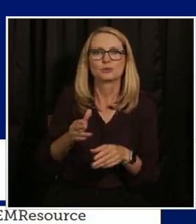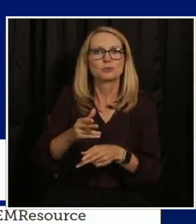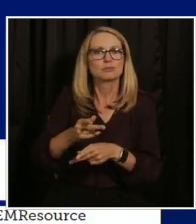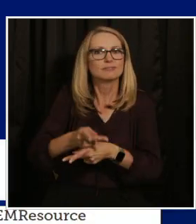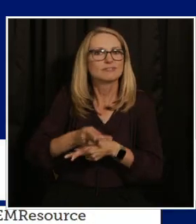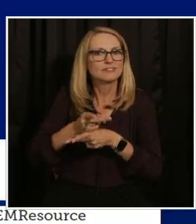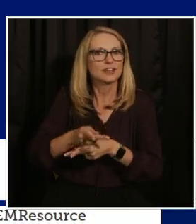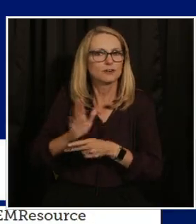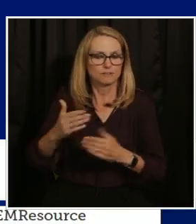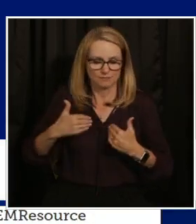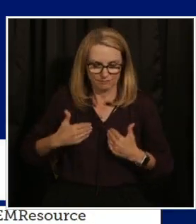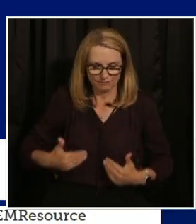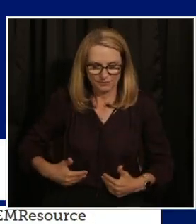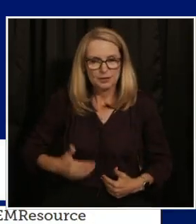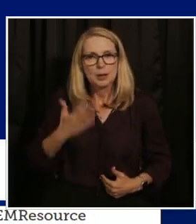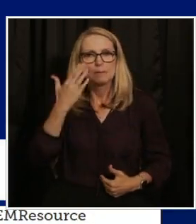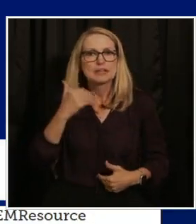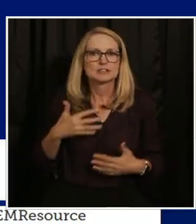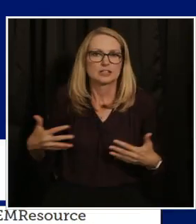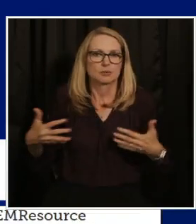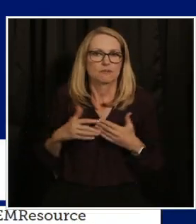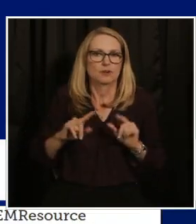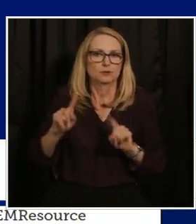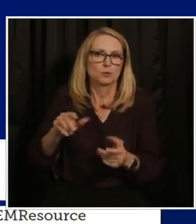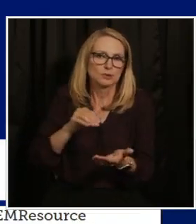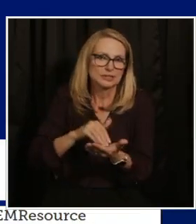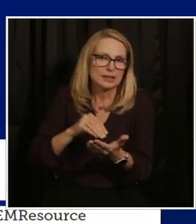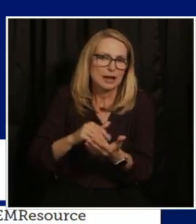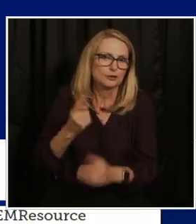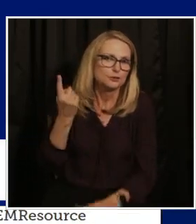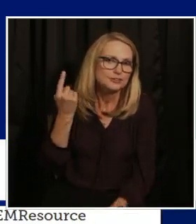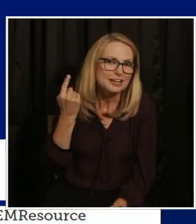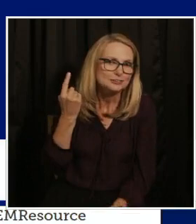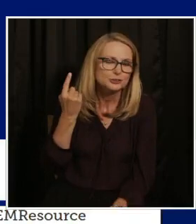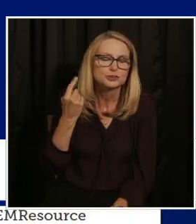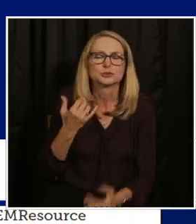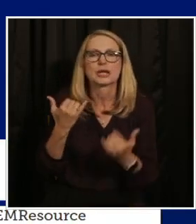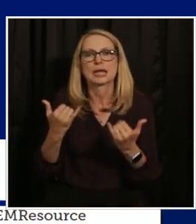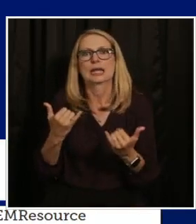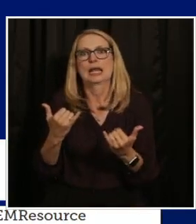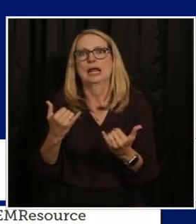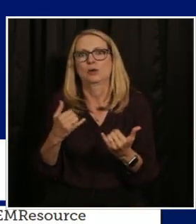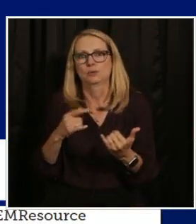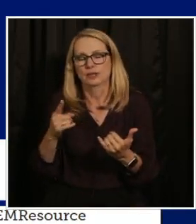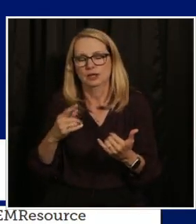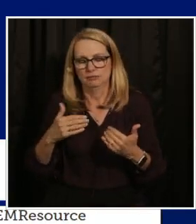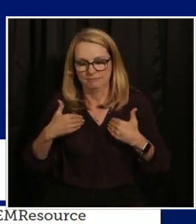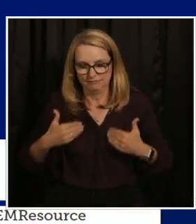with the increase in covet hospitalizations at this point to really stress our health care system